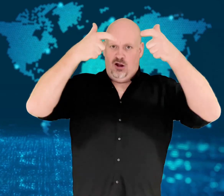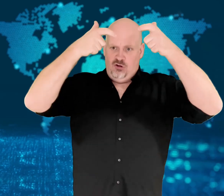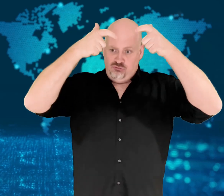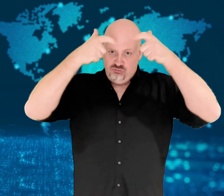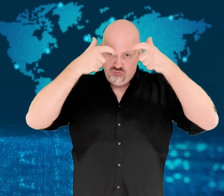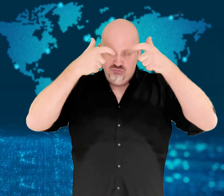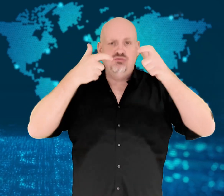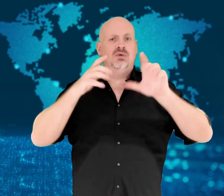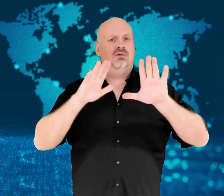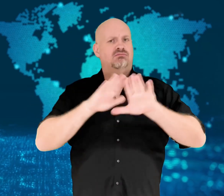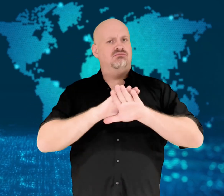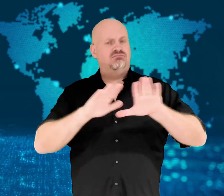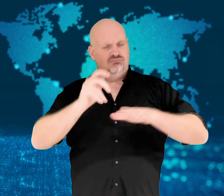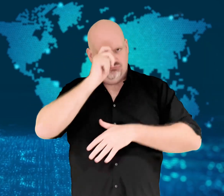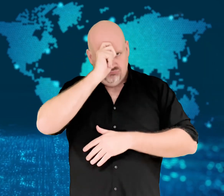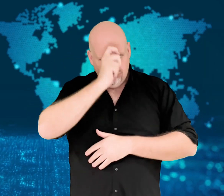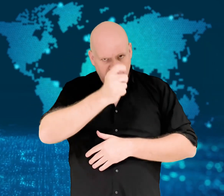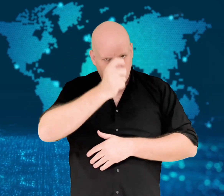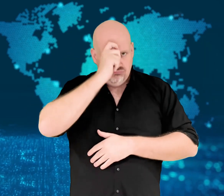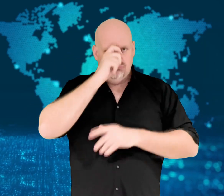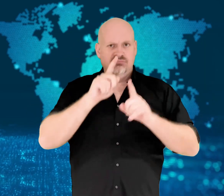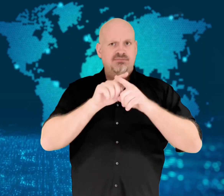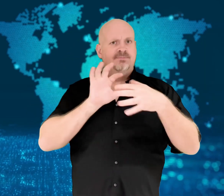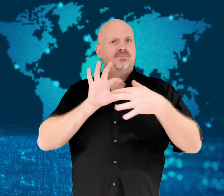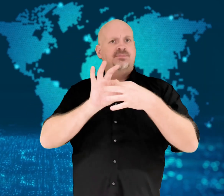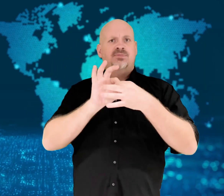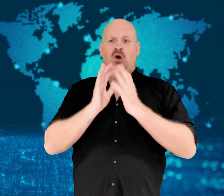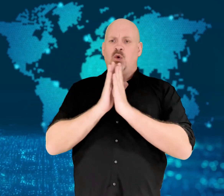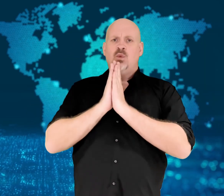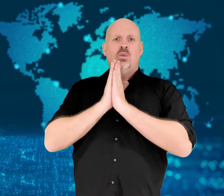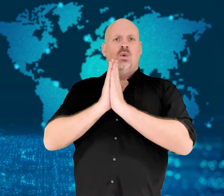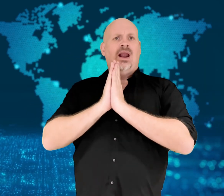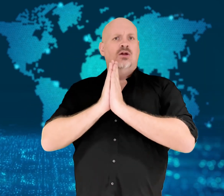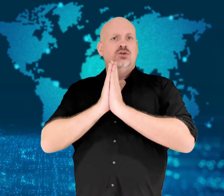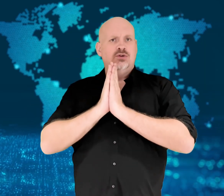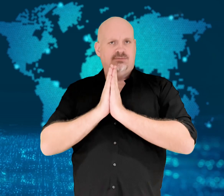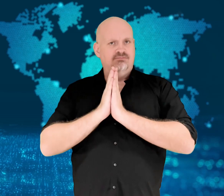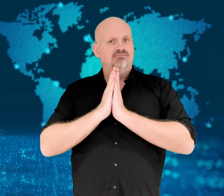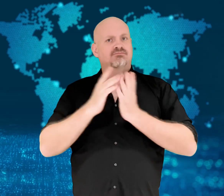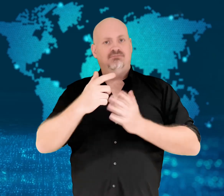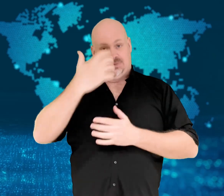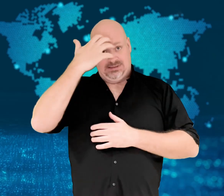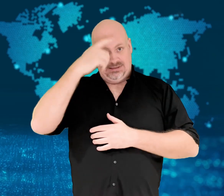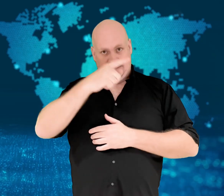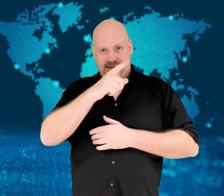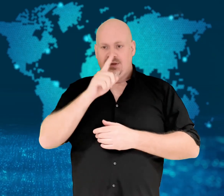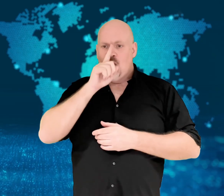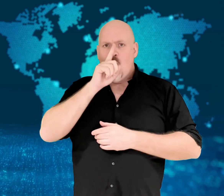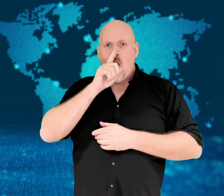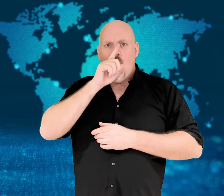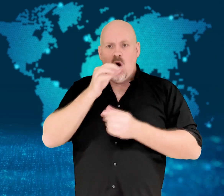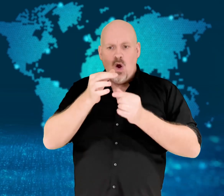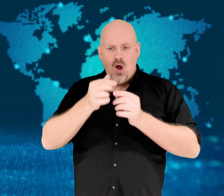The coronation will be a solemn religious service as the King is anointed